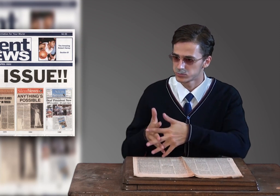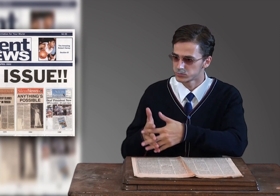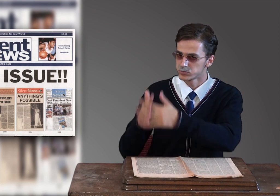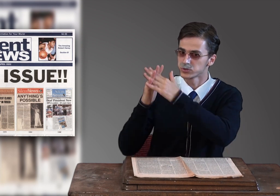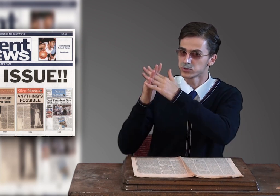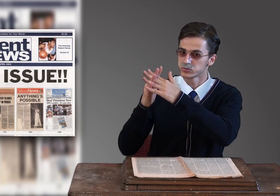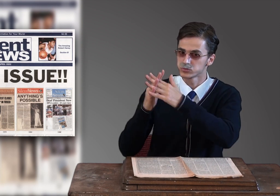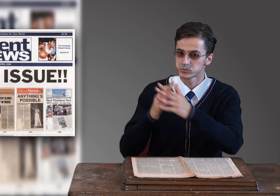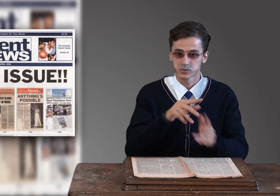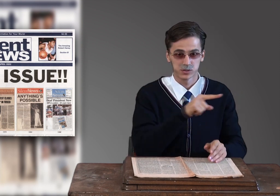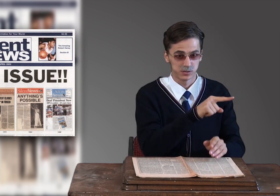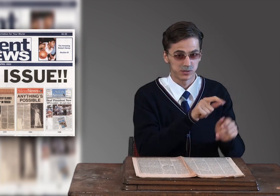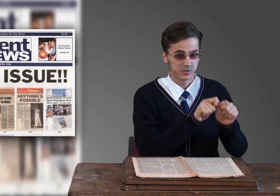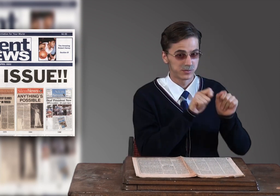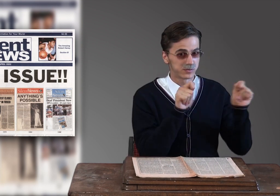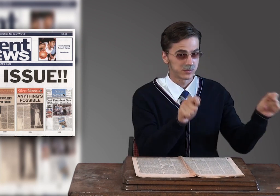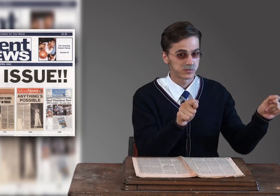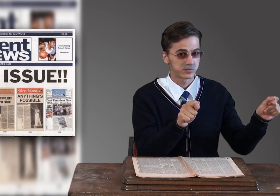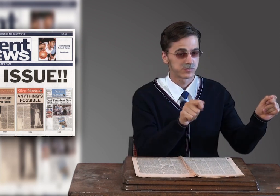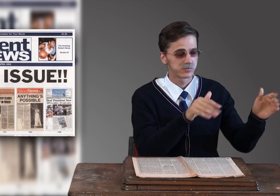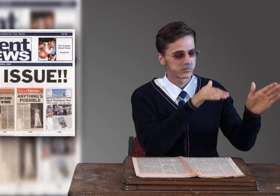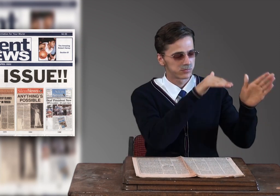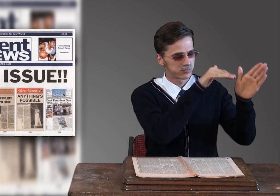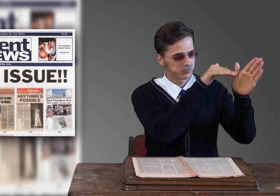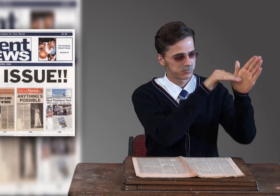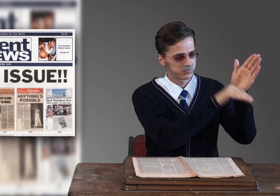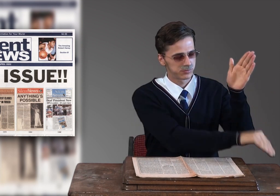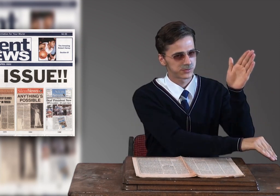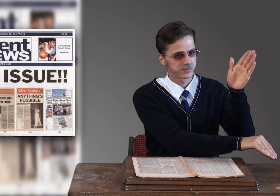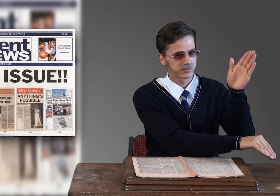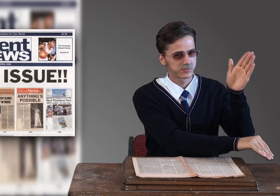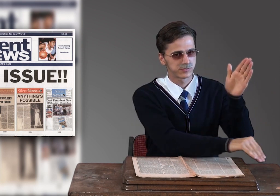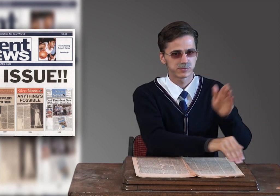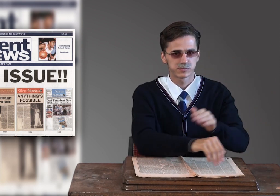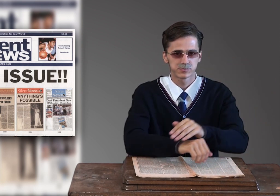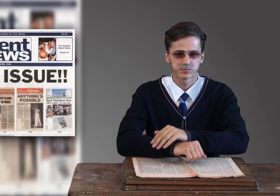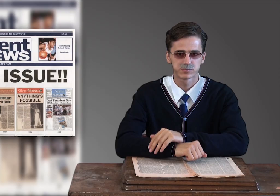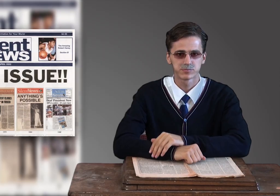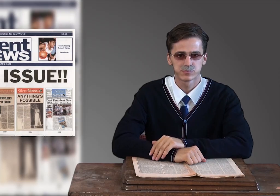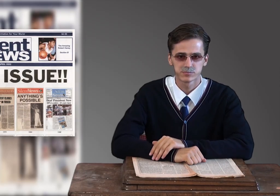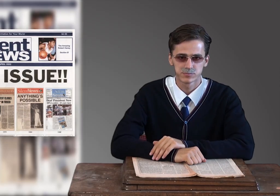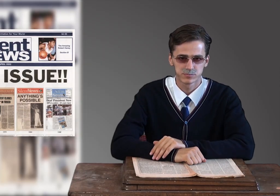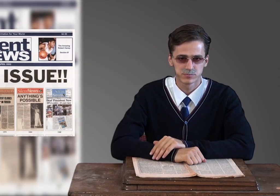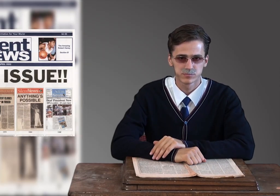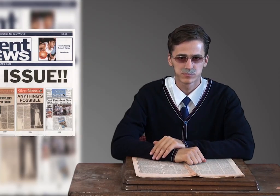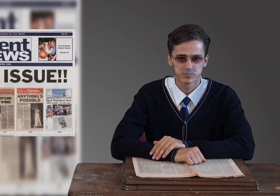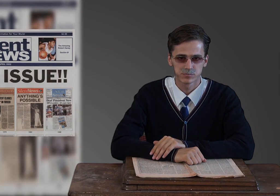it became a victim of the Internet. -